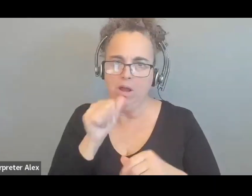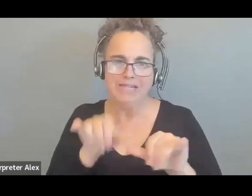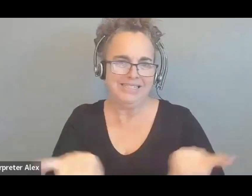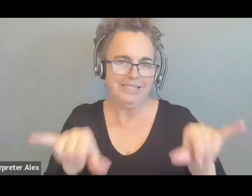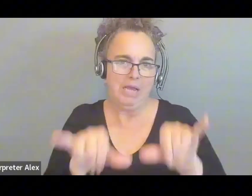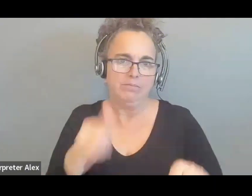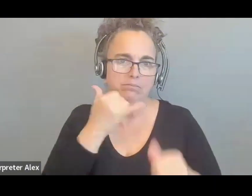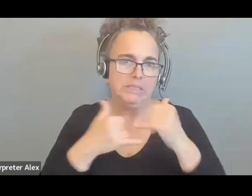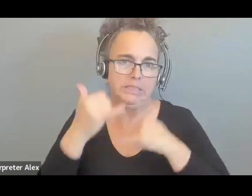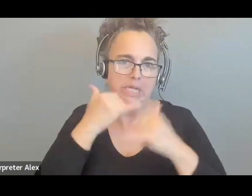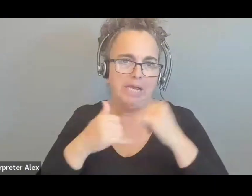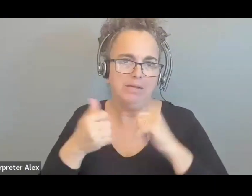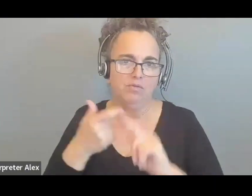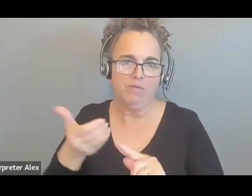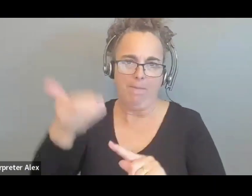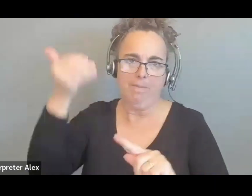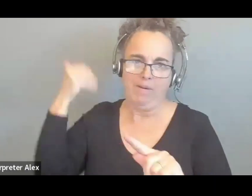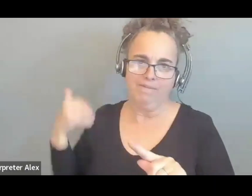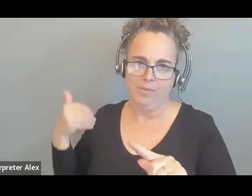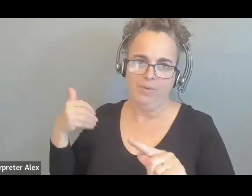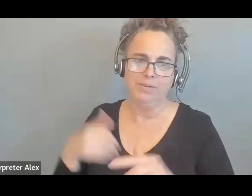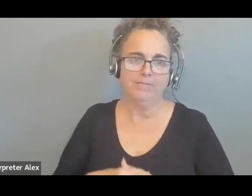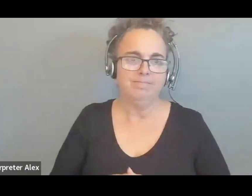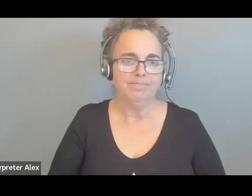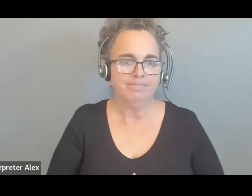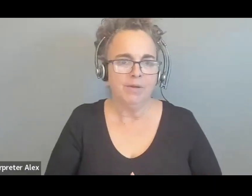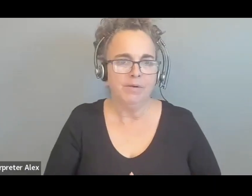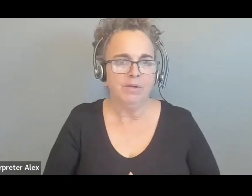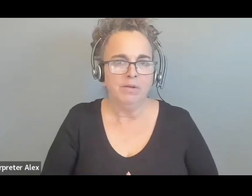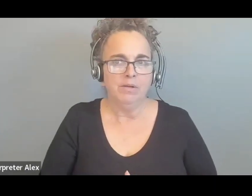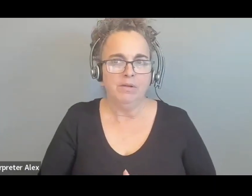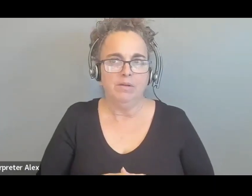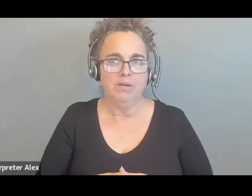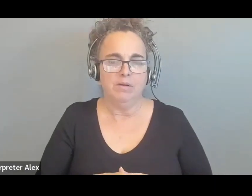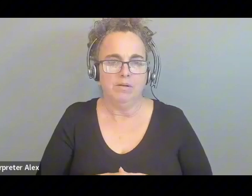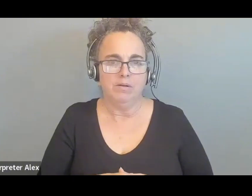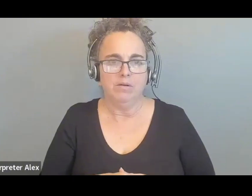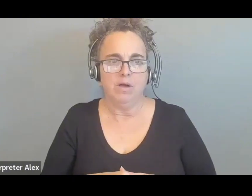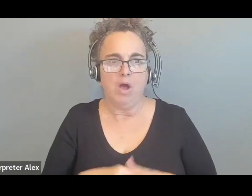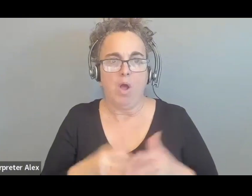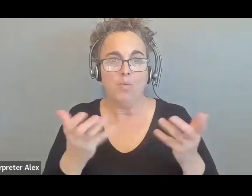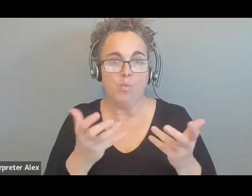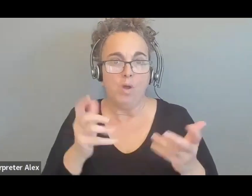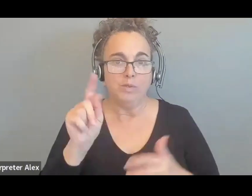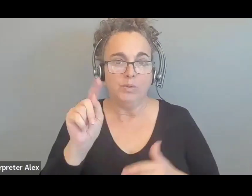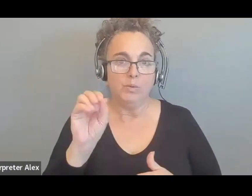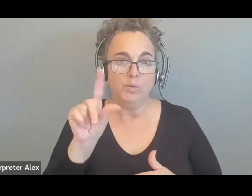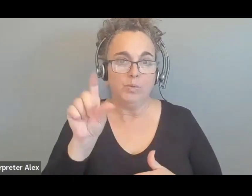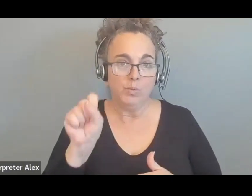that we did previously. On the, on the like what tools will sustain question.